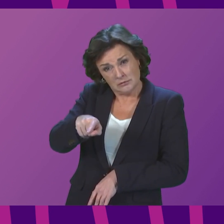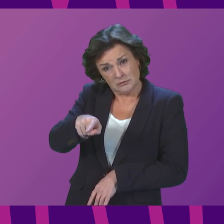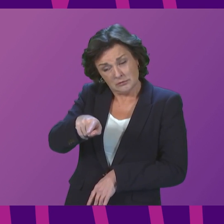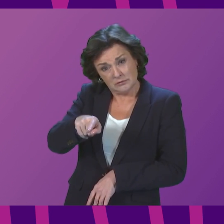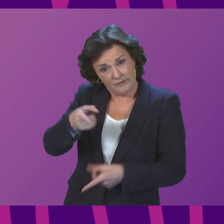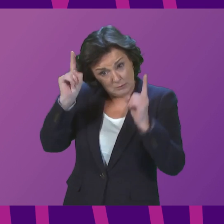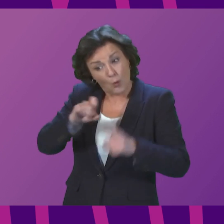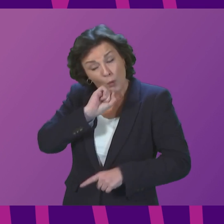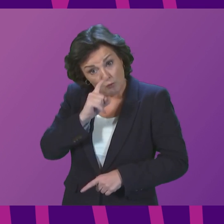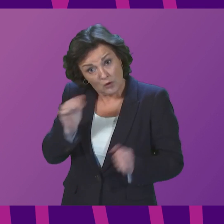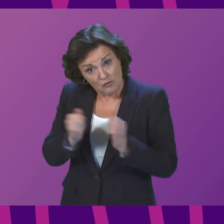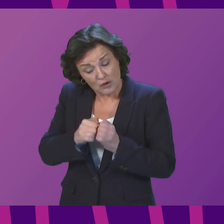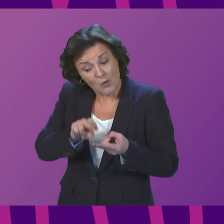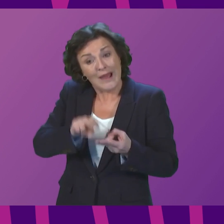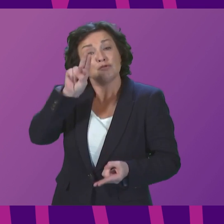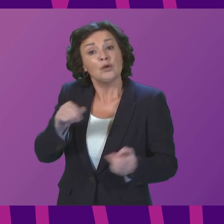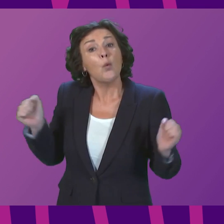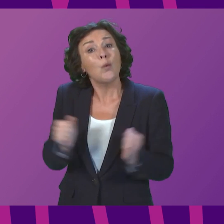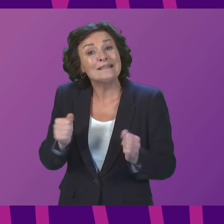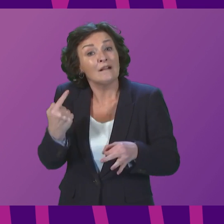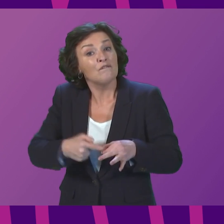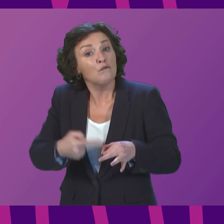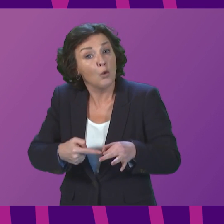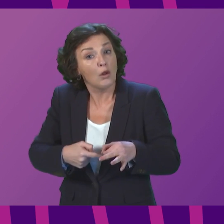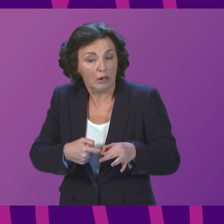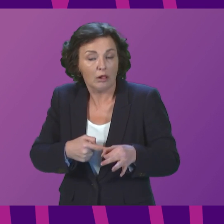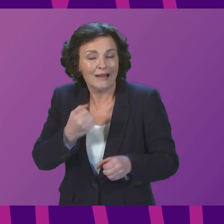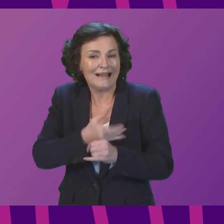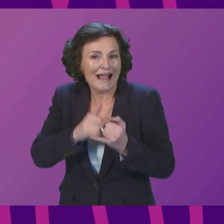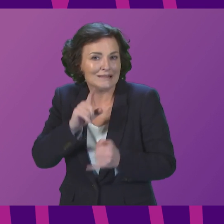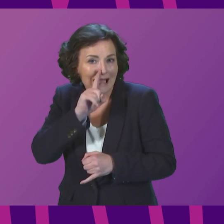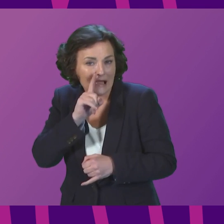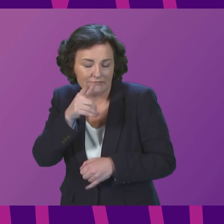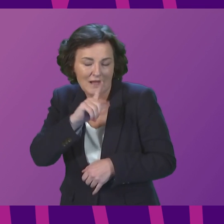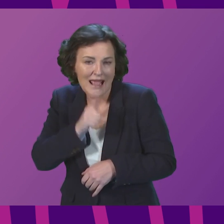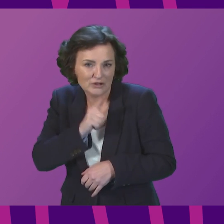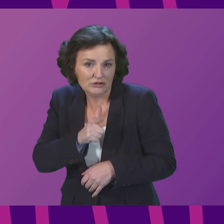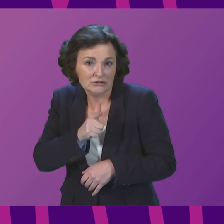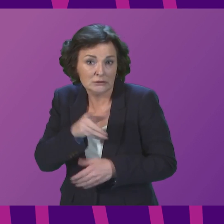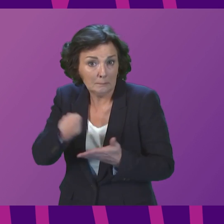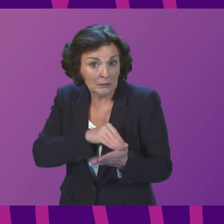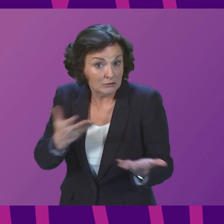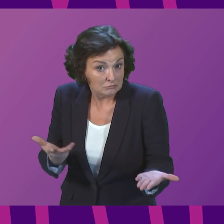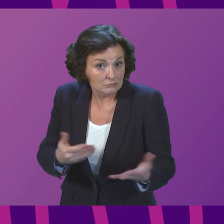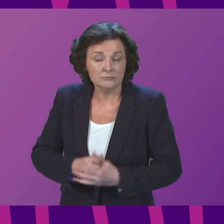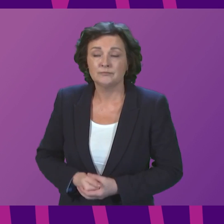I will come on to what the Scottish Government can do, is doing, and will do, in a moment.